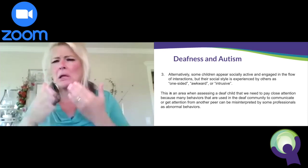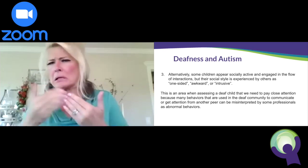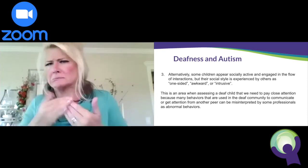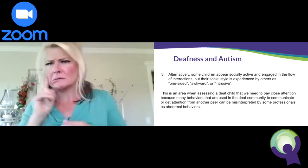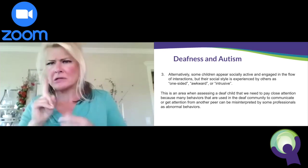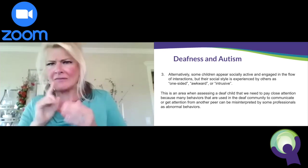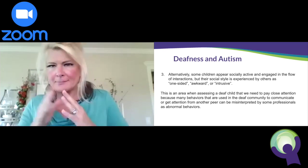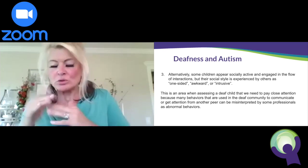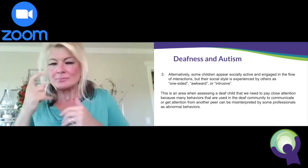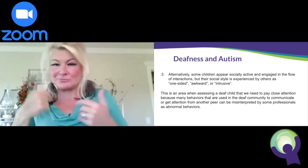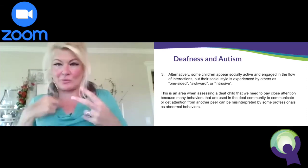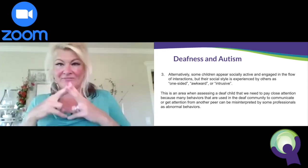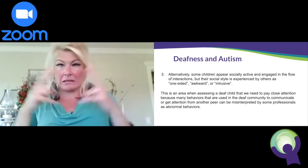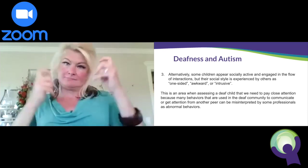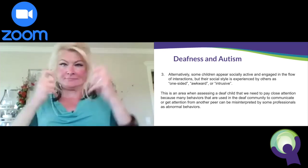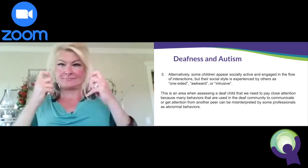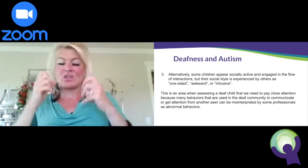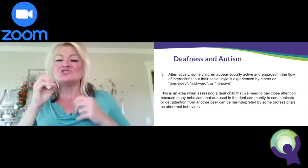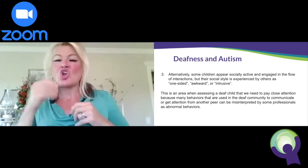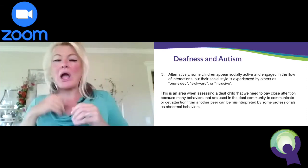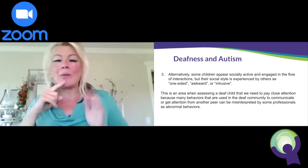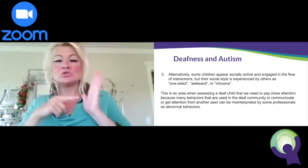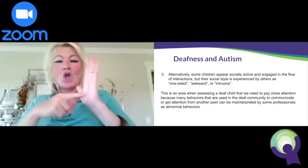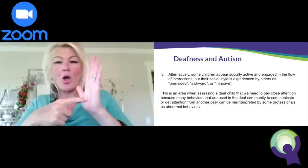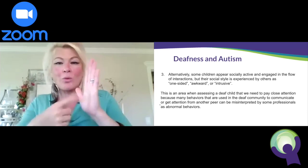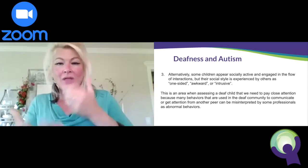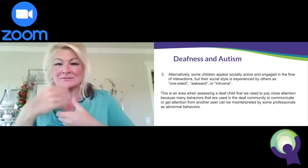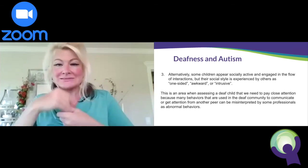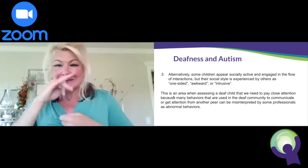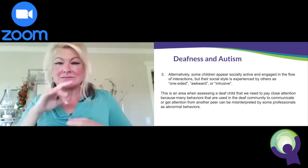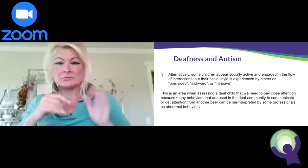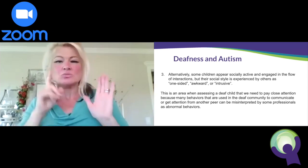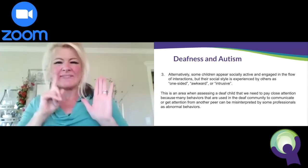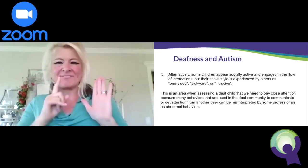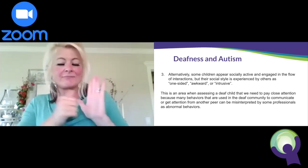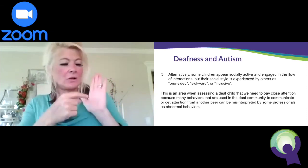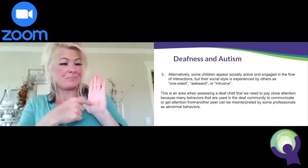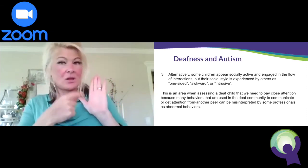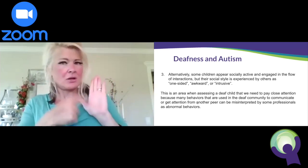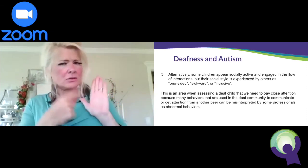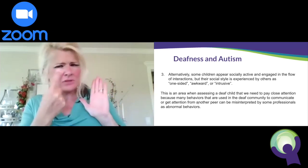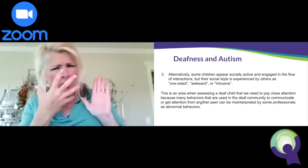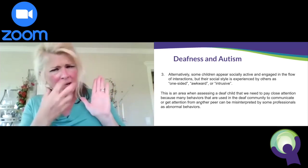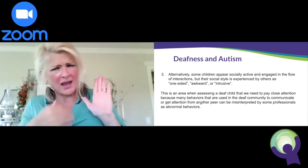taking everything in and sometimes that may not be as good of, as easily seen of a cue...